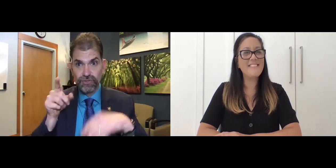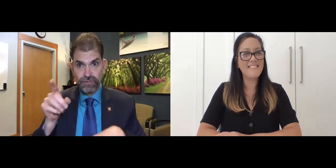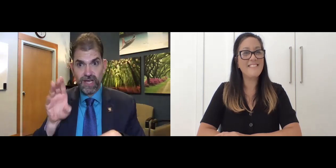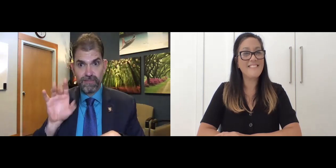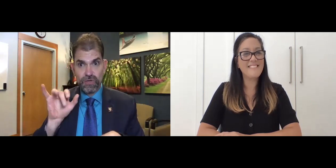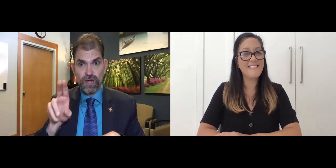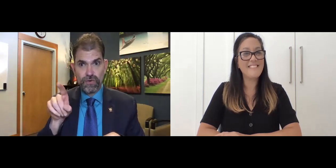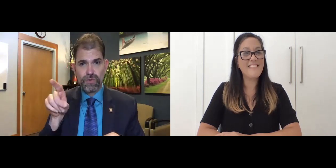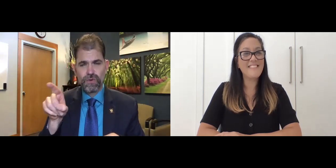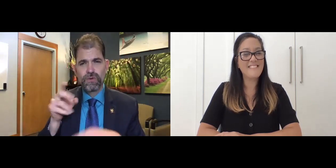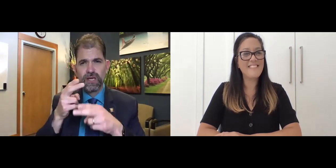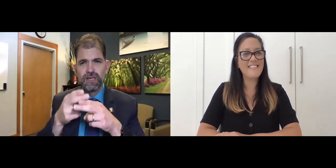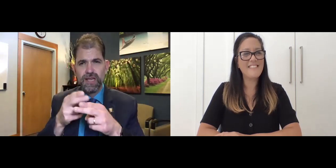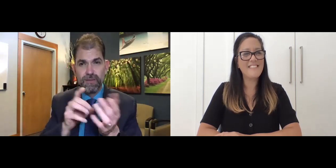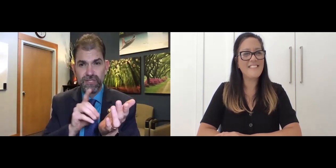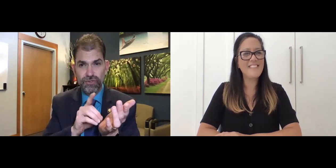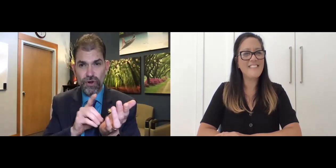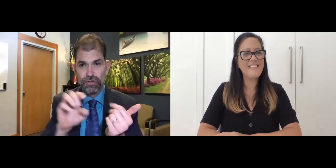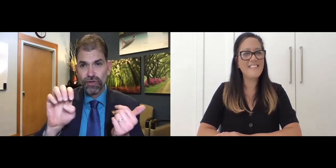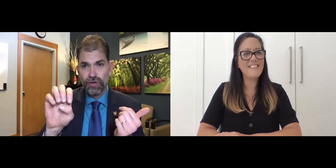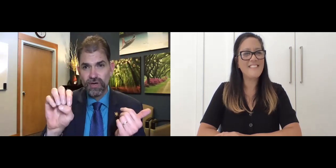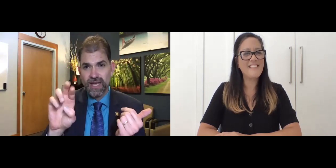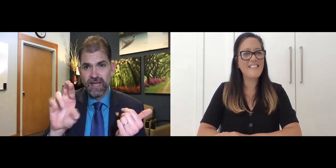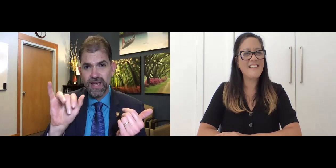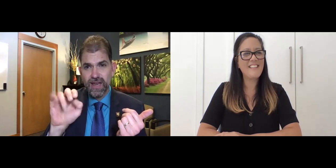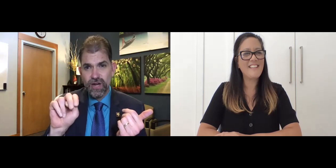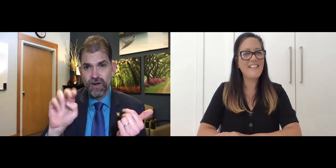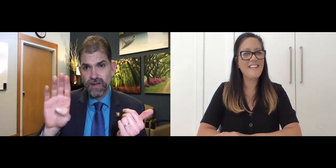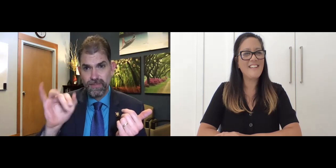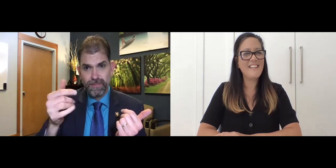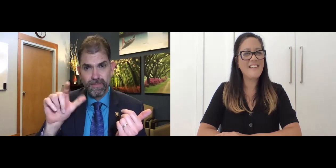One of my professors at Brigham Young University